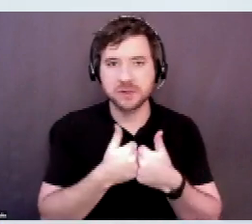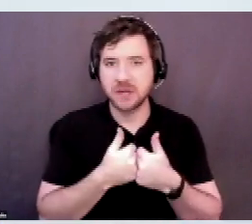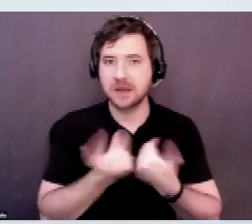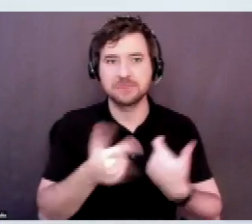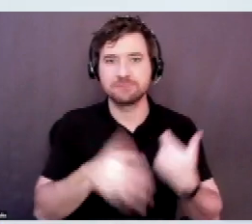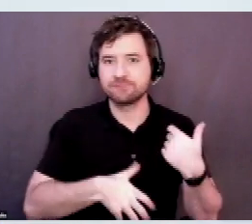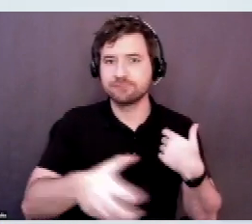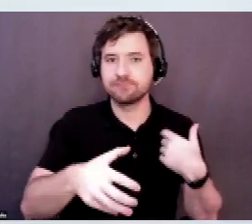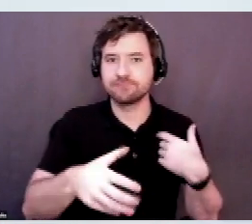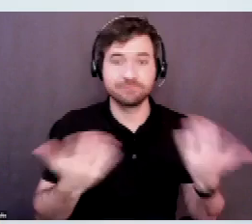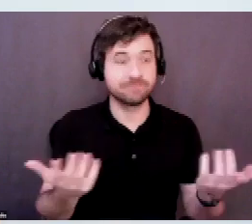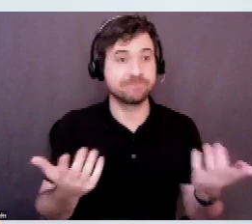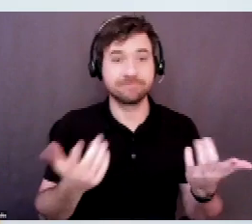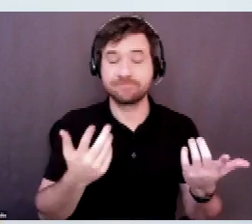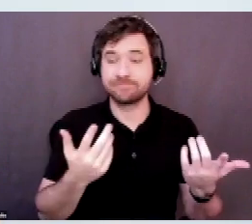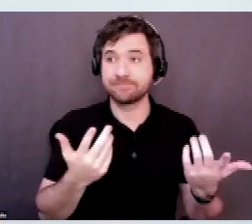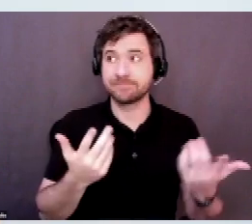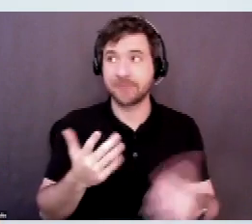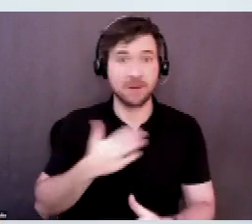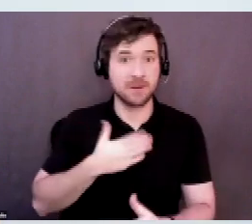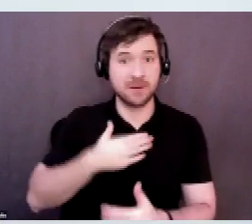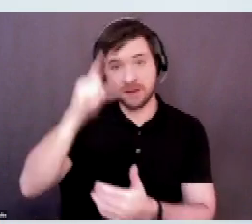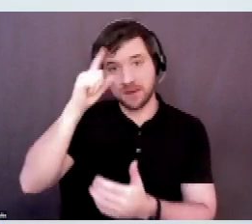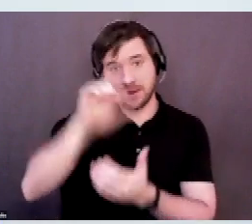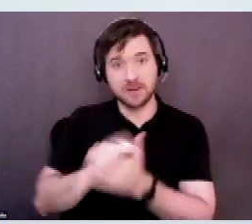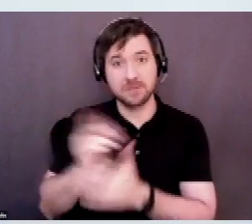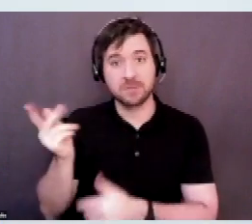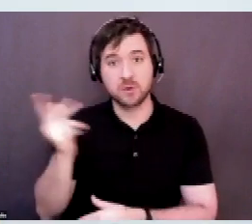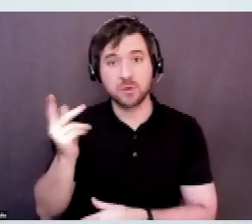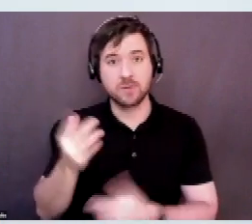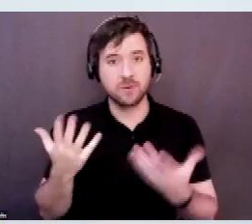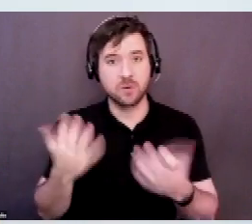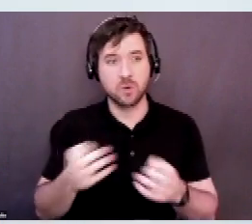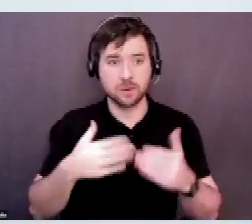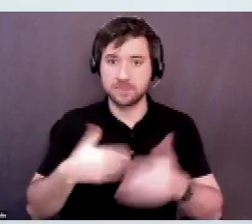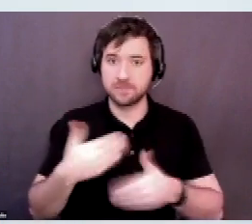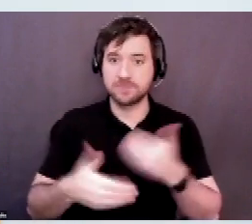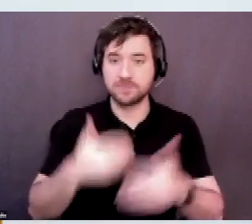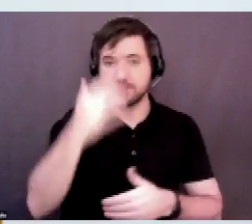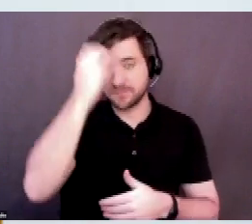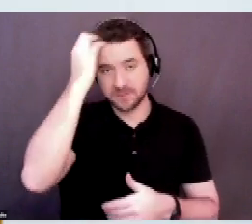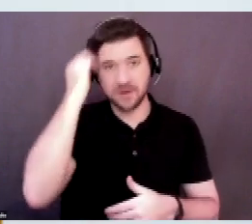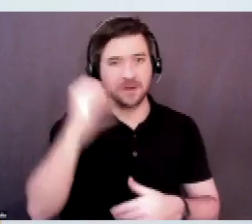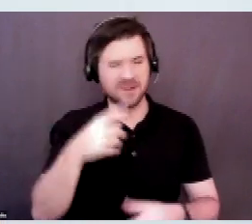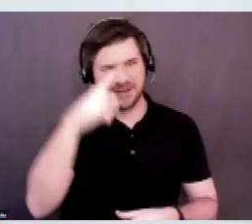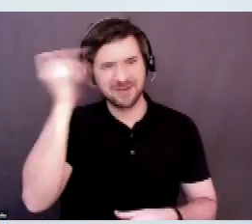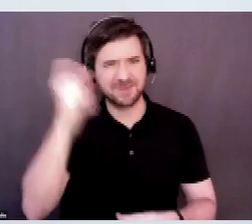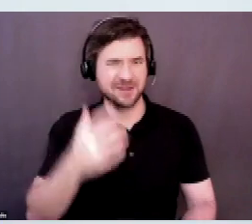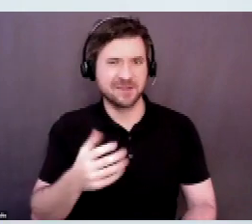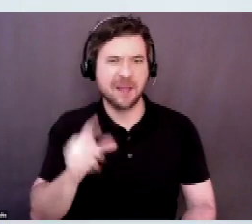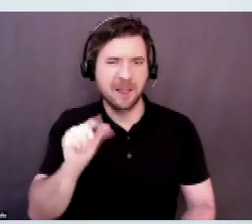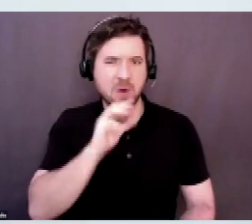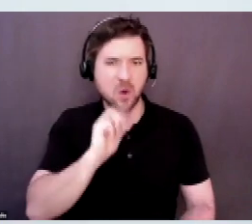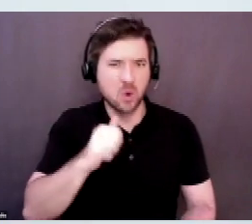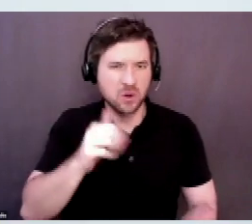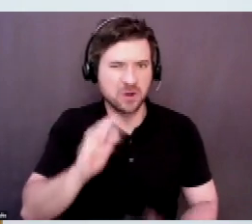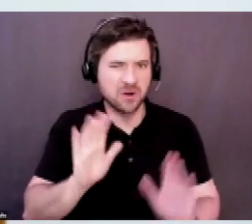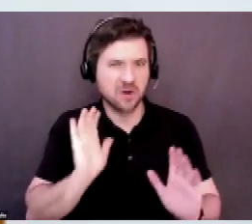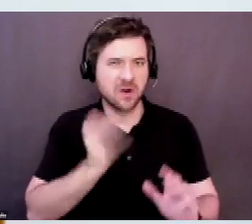I think my husband and I really wanted to get things moving because of our age, and I think that was a consideration for sure.